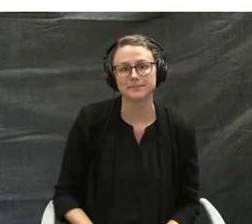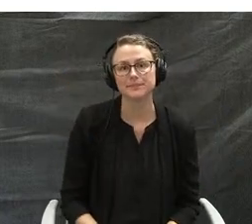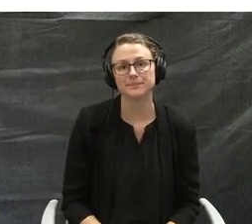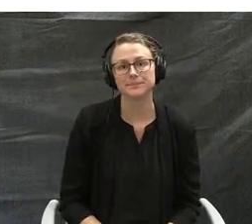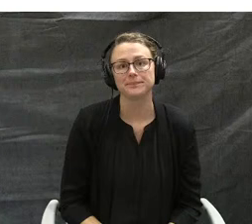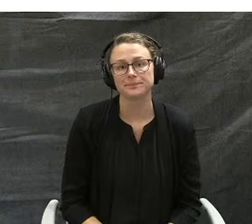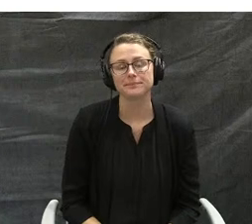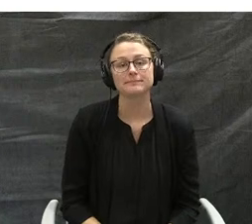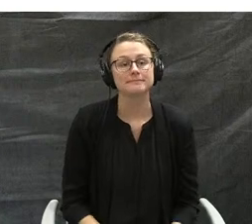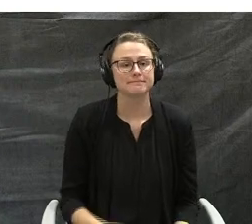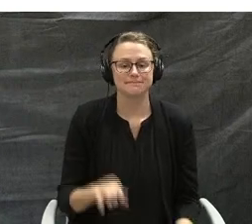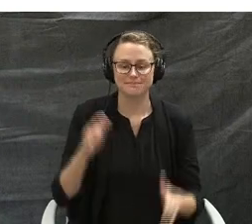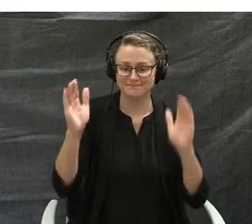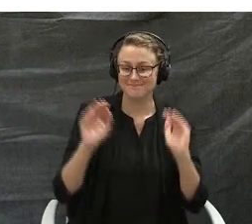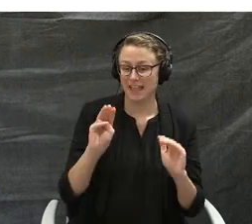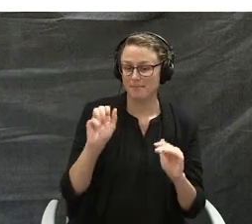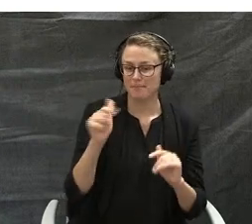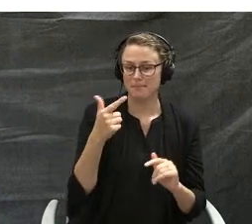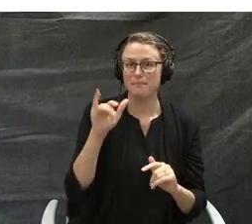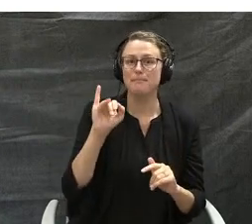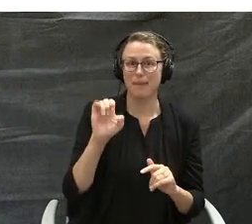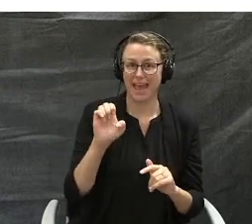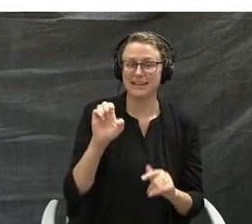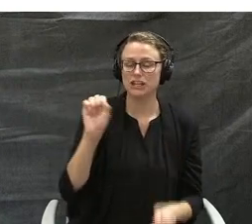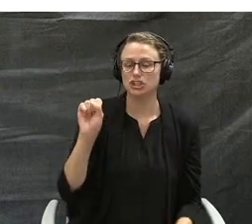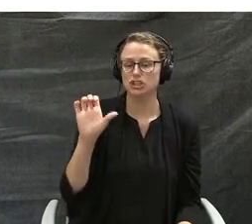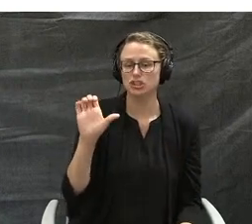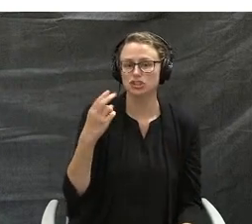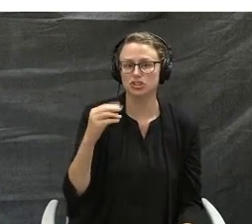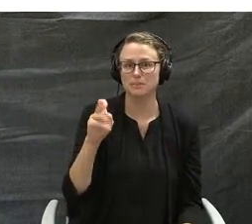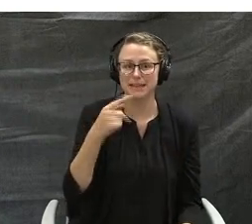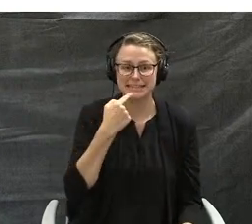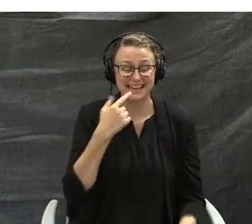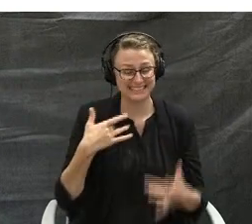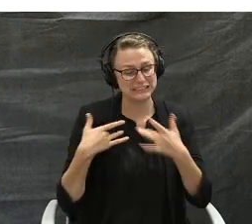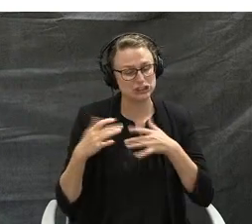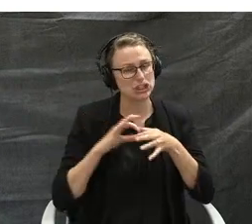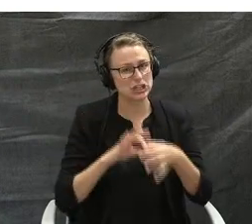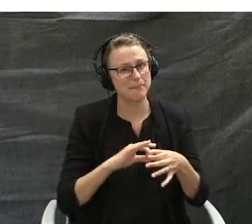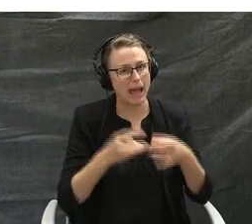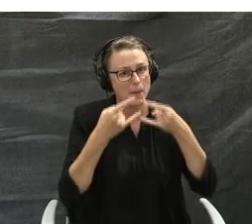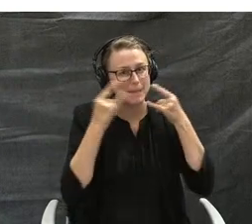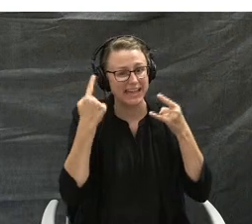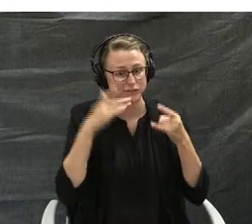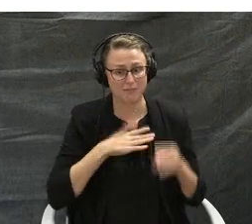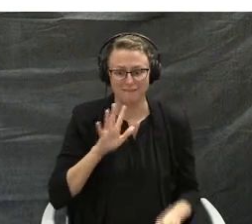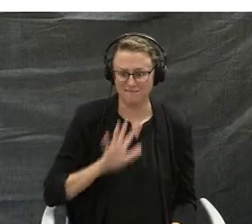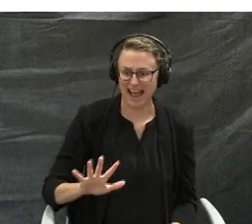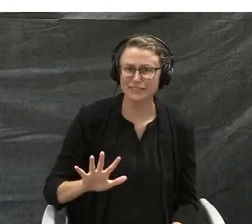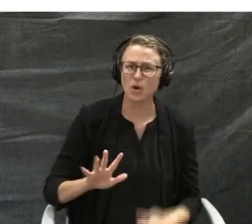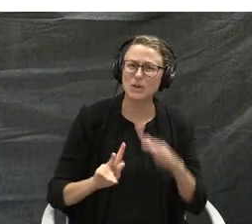Maggie Schmidt of Minne Tonka says concern about masks for my 5 year old kindergartner. It seems it will limit their